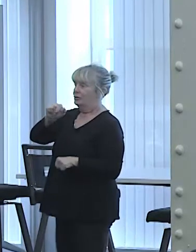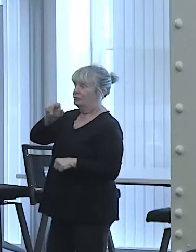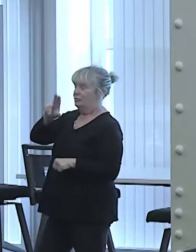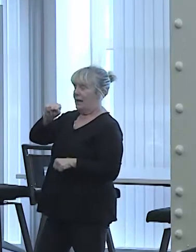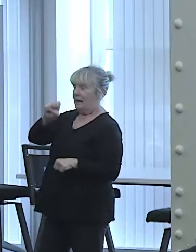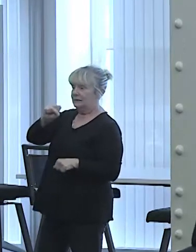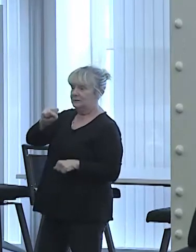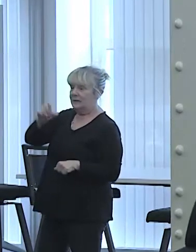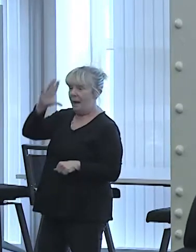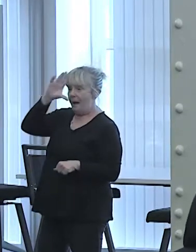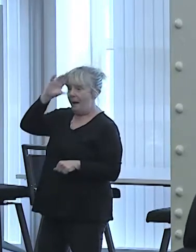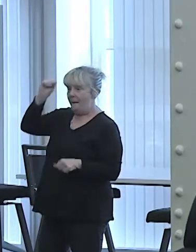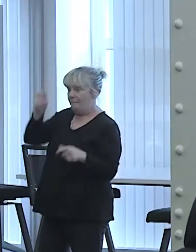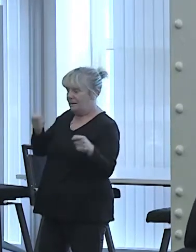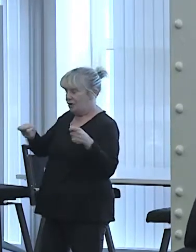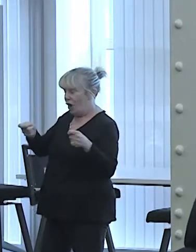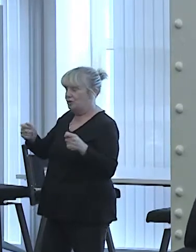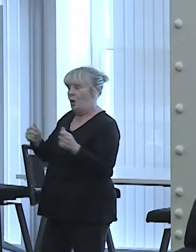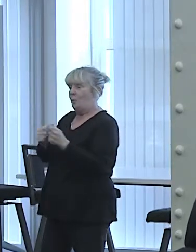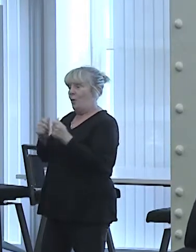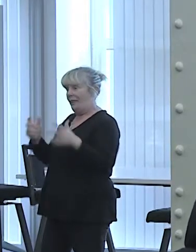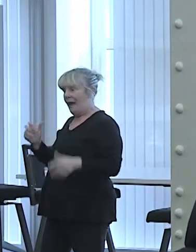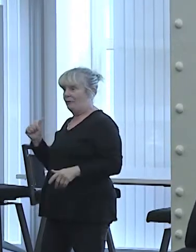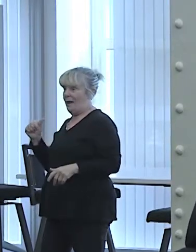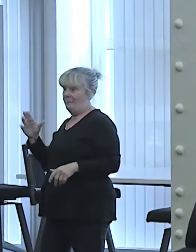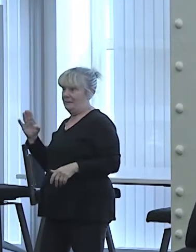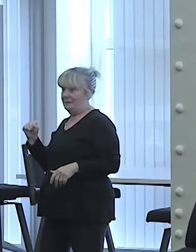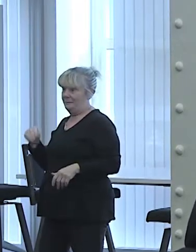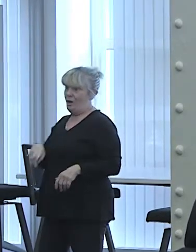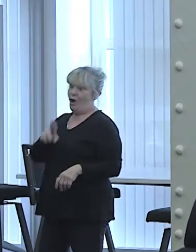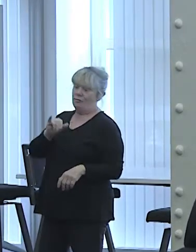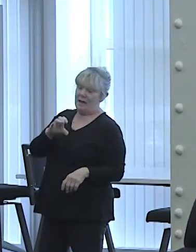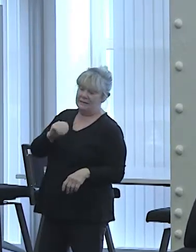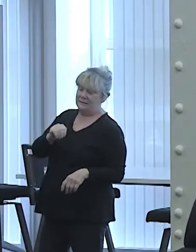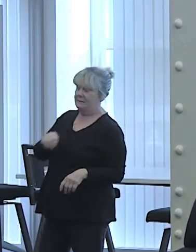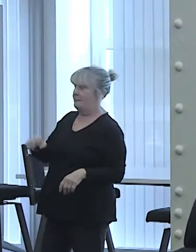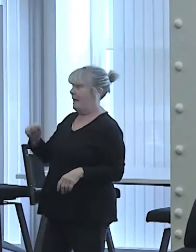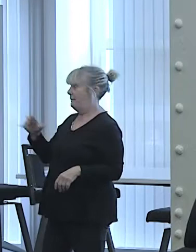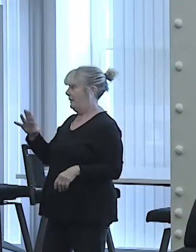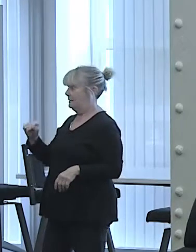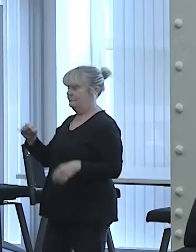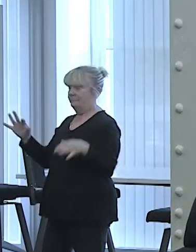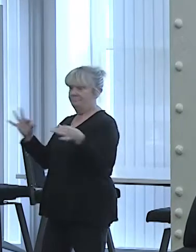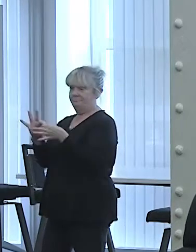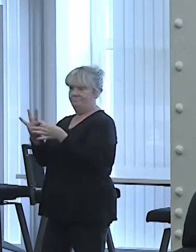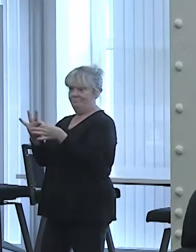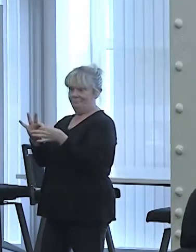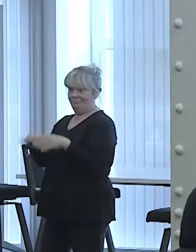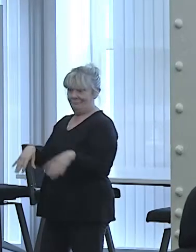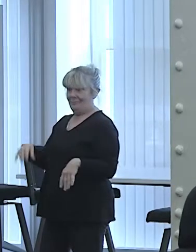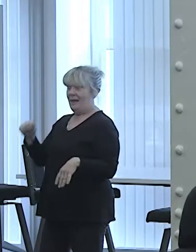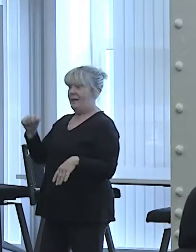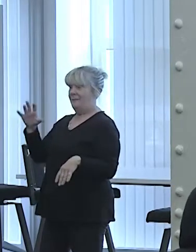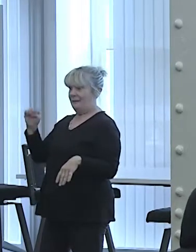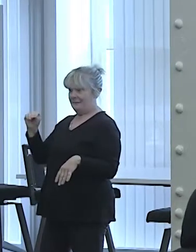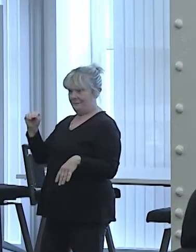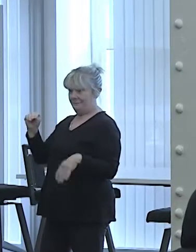You cannot have racism without able-ism. And you also cannot have able-ism without white supremacy.